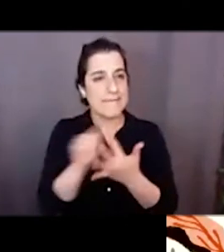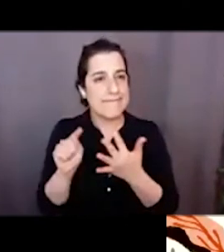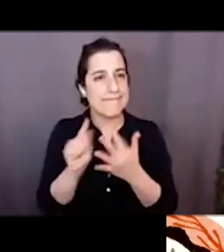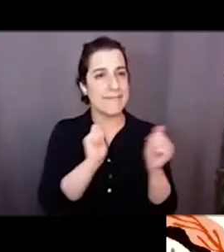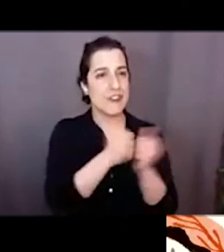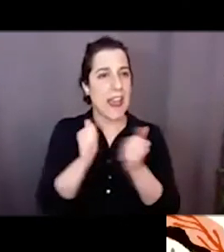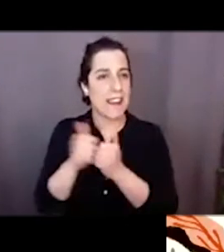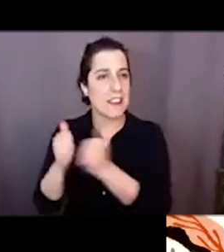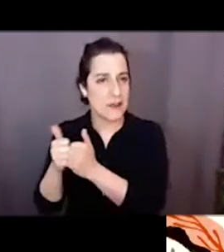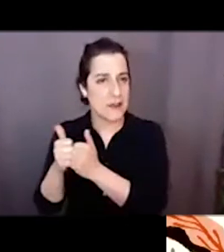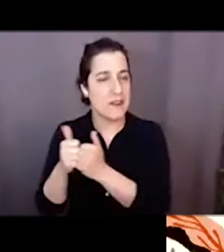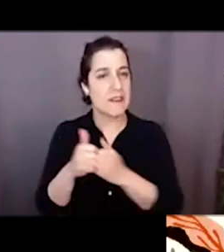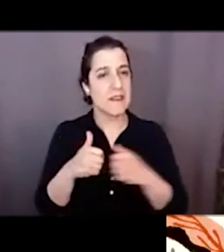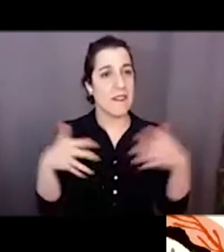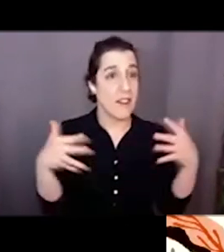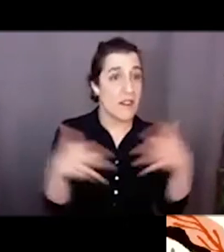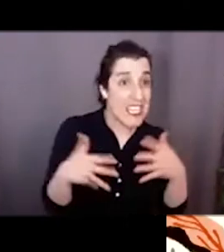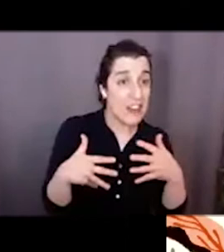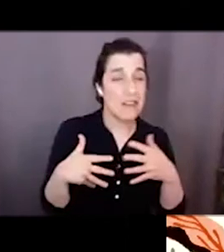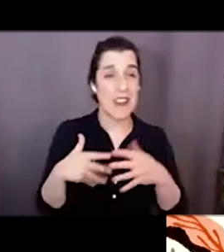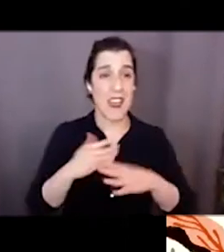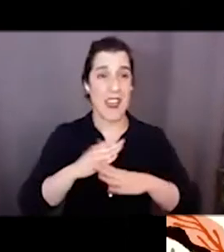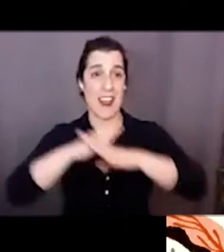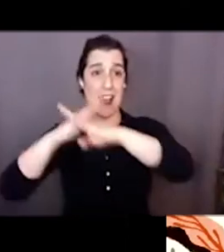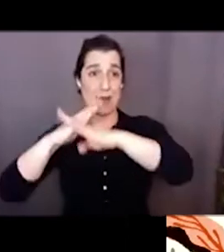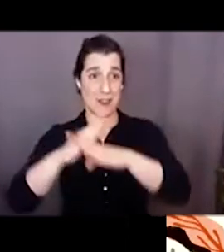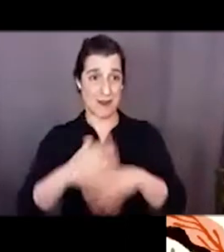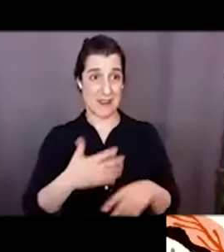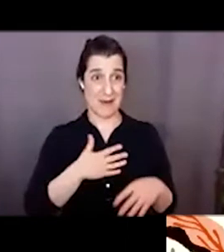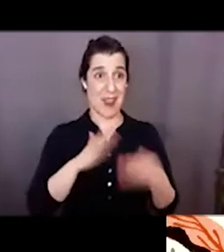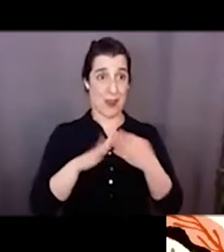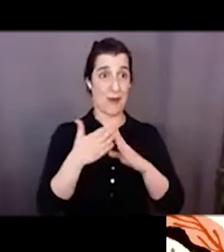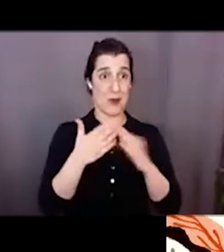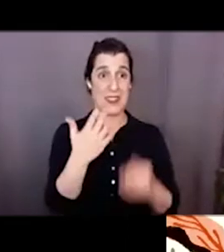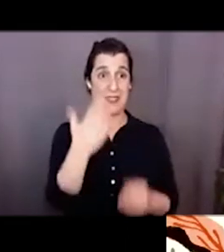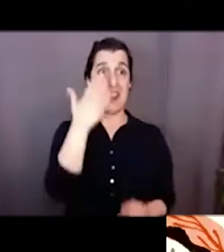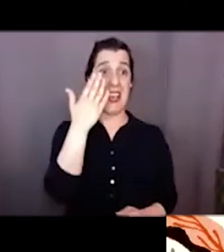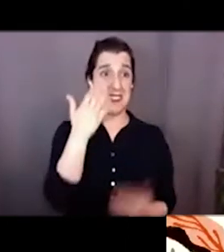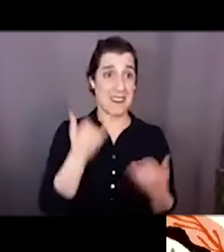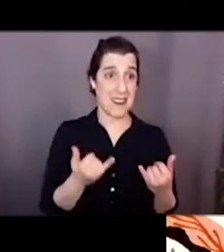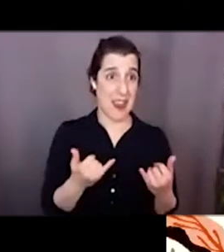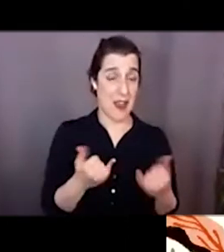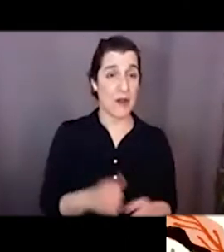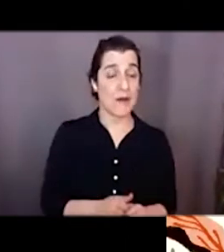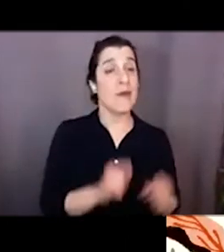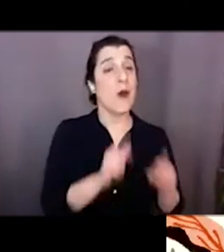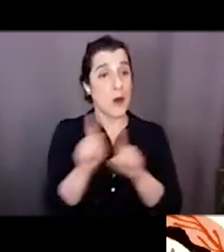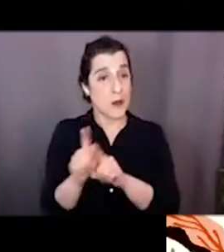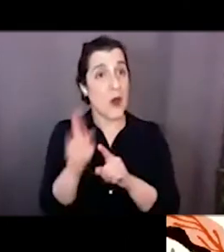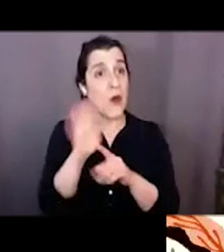fears and obstacles that we're facing. And then I want to share some of the ways that the inherent strengths in our